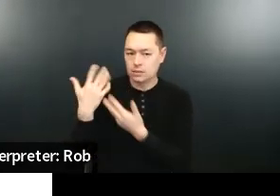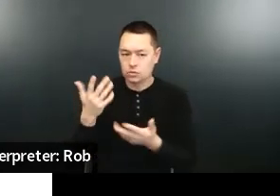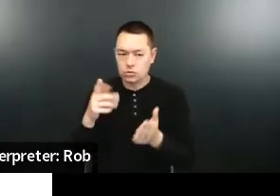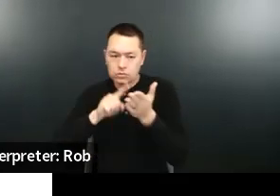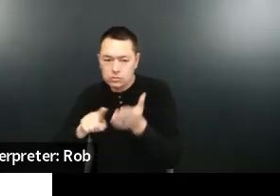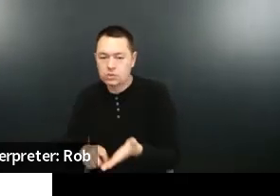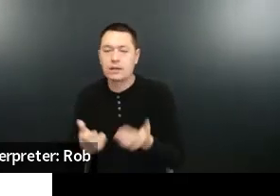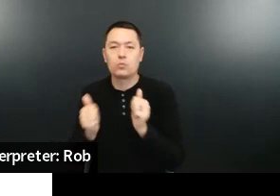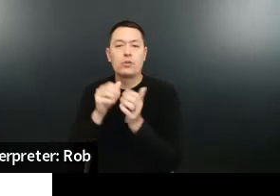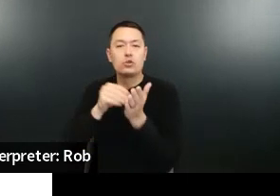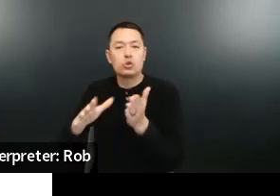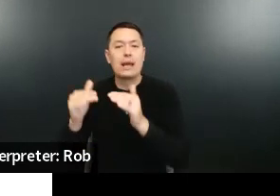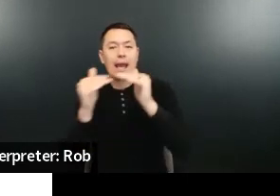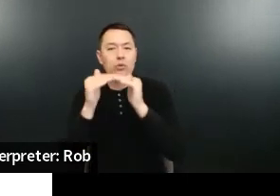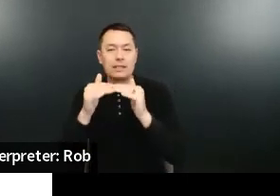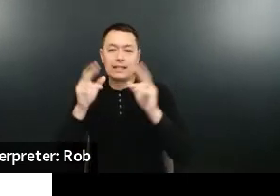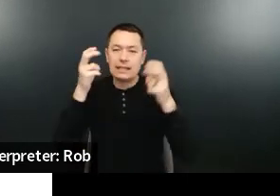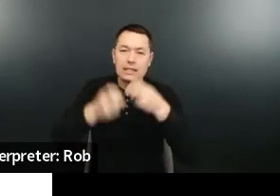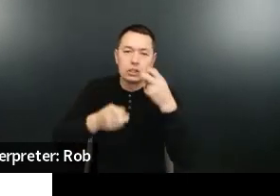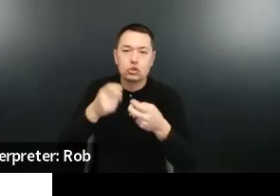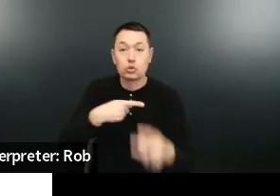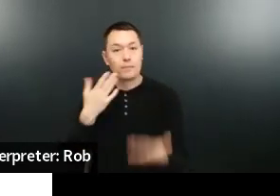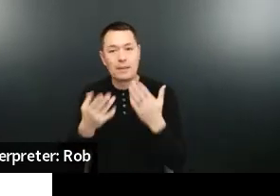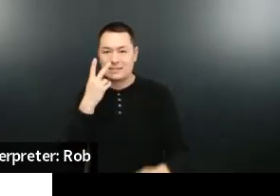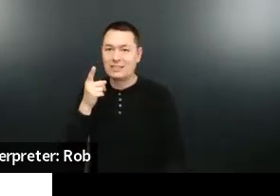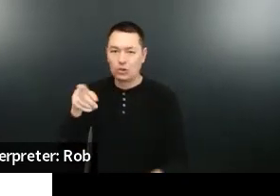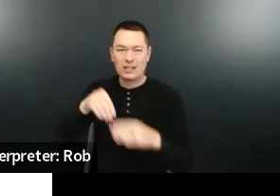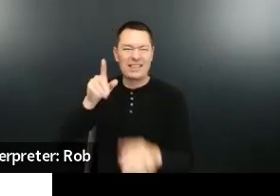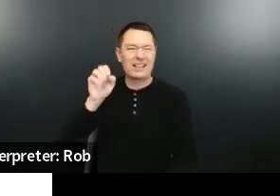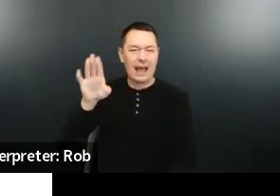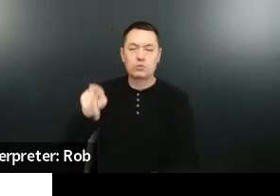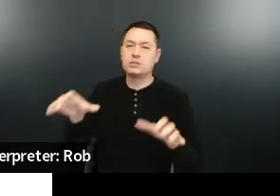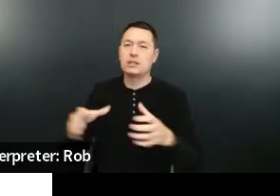So you might have seen her in the realm around labs. She's done a lot of training through that.